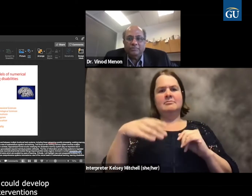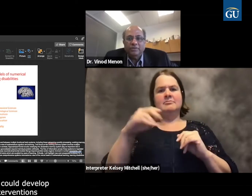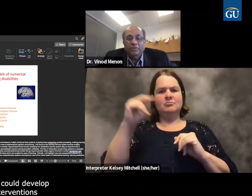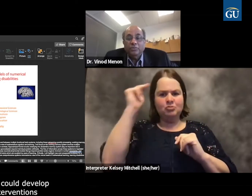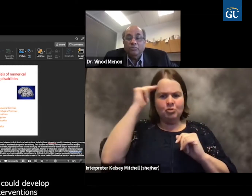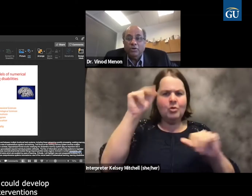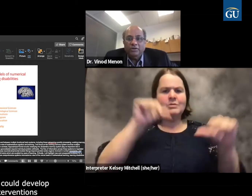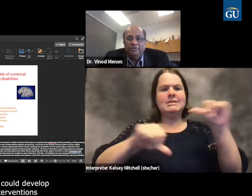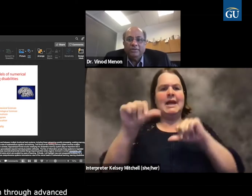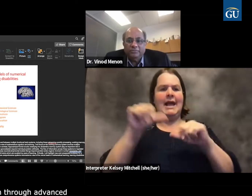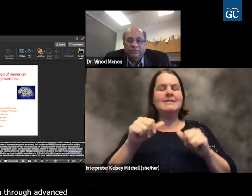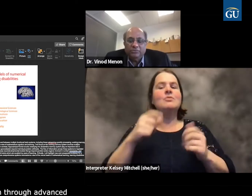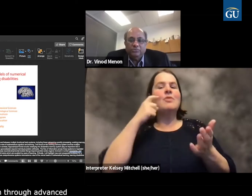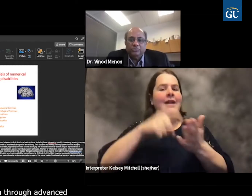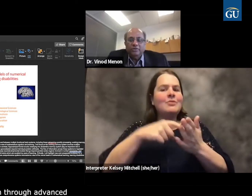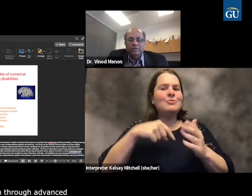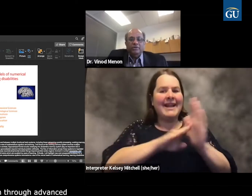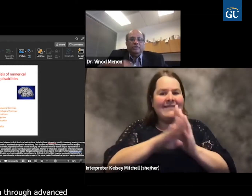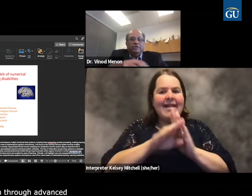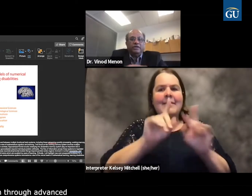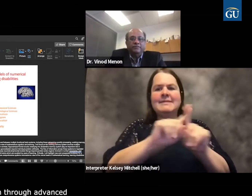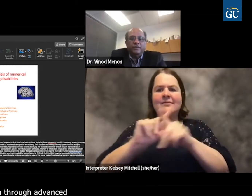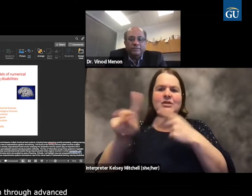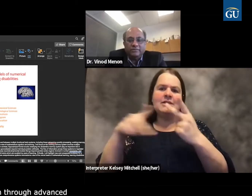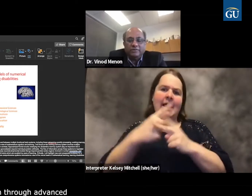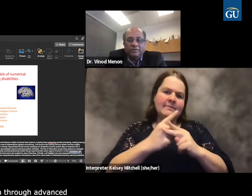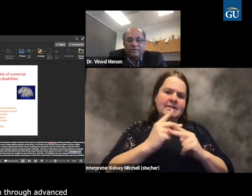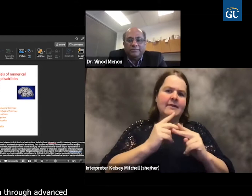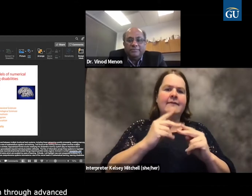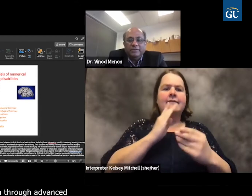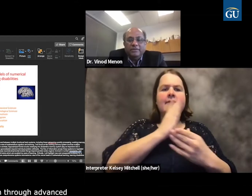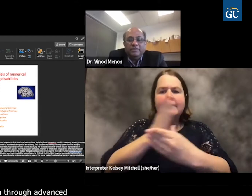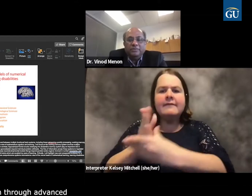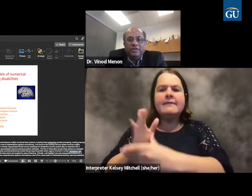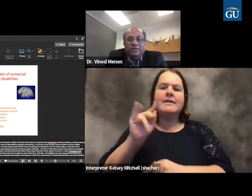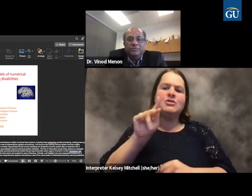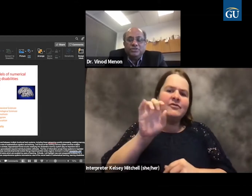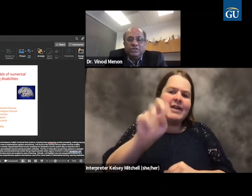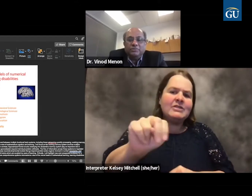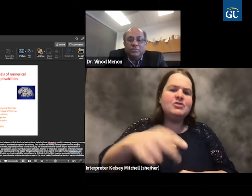interventions and monitor them through